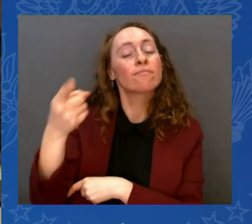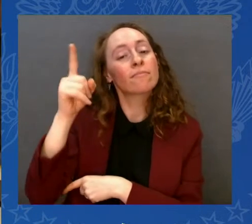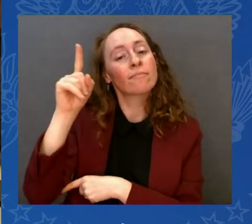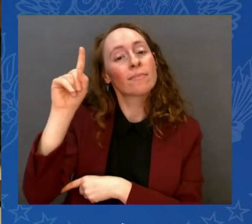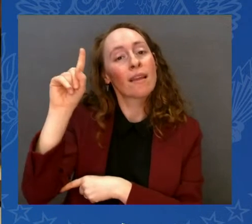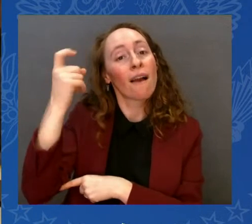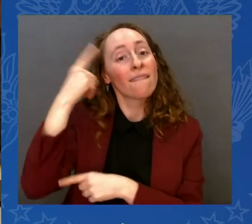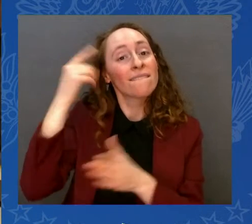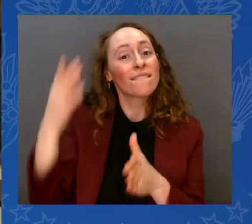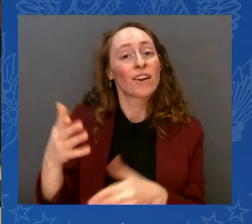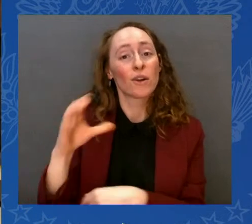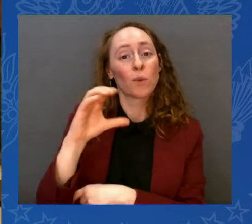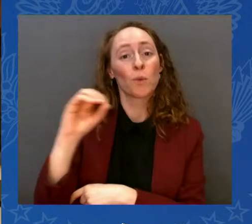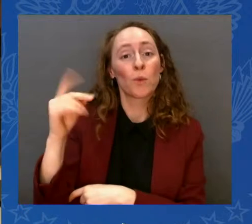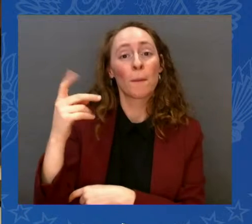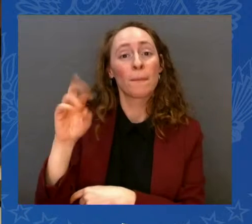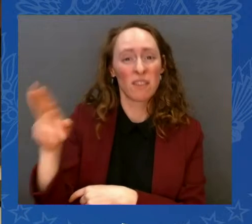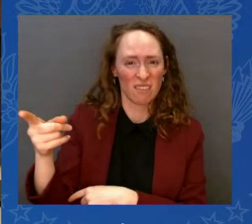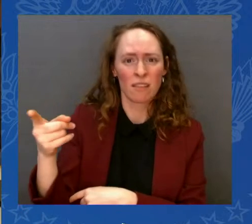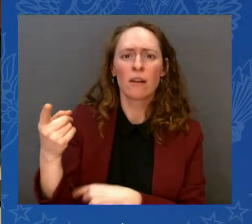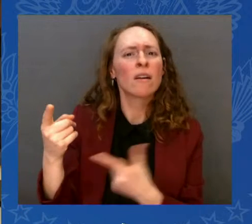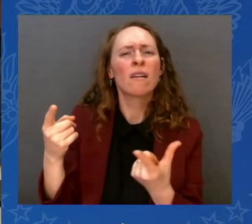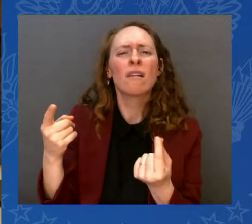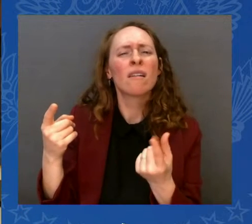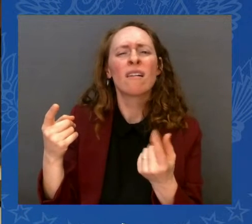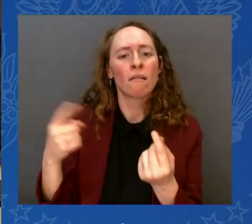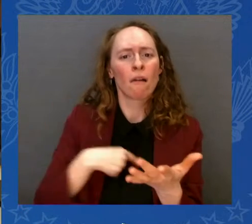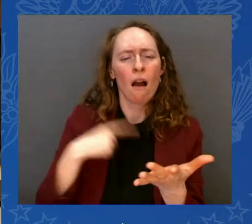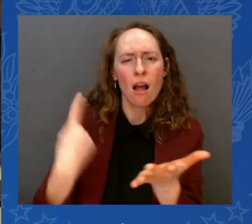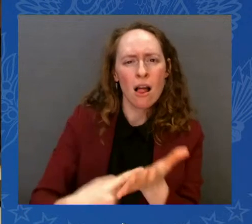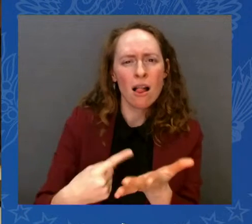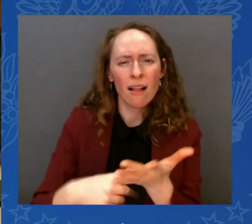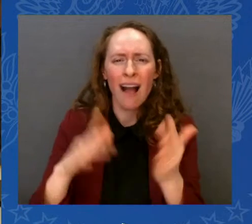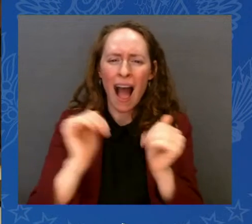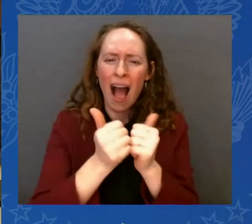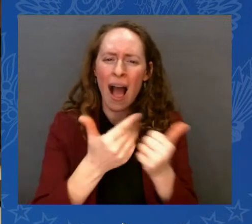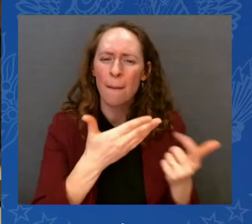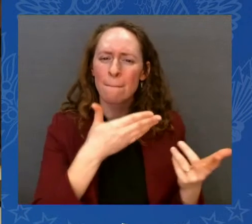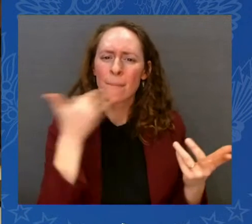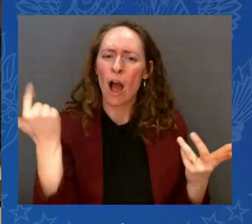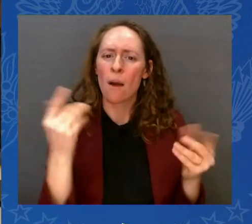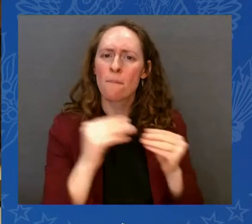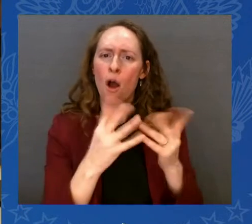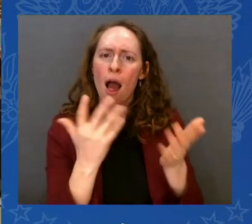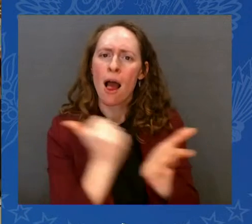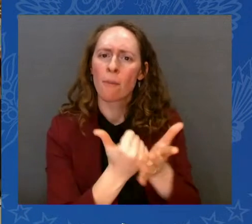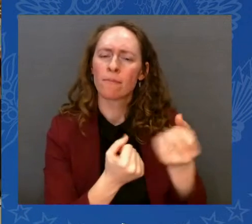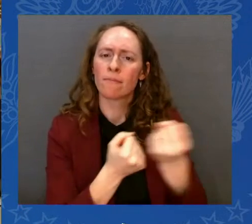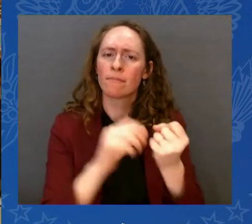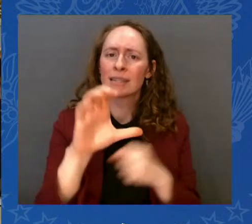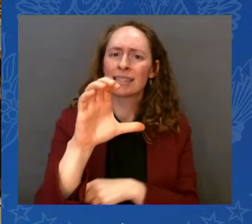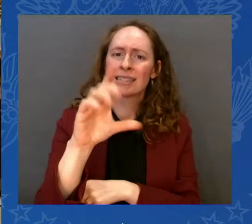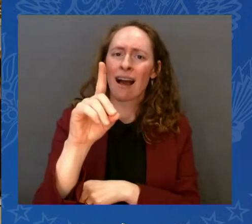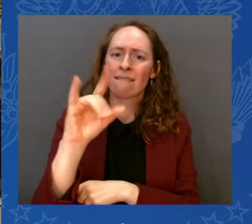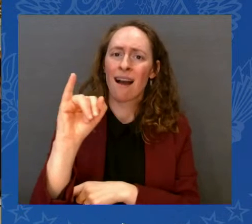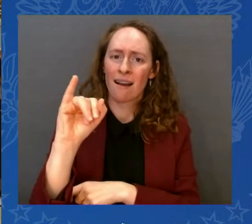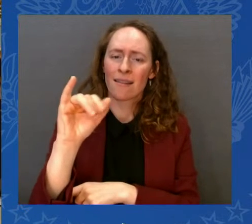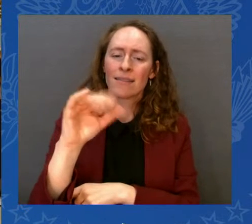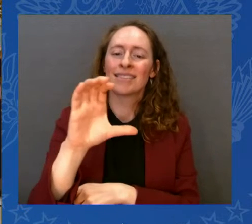community banks -- which support small businesses, both in their creation but also in their growth. Governor Josh Shapiro and I